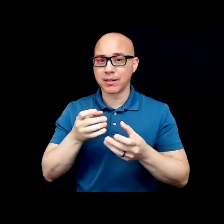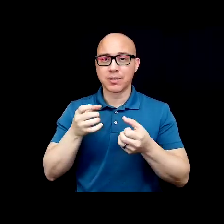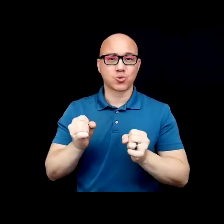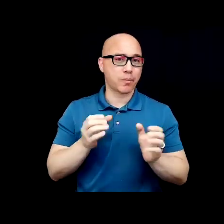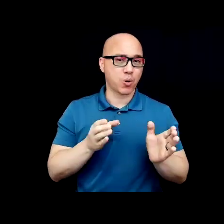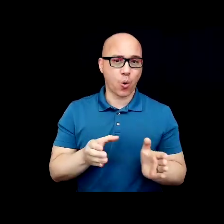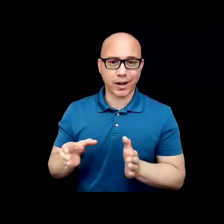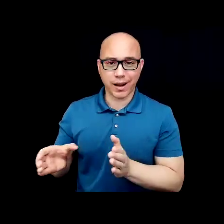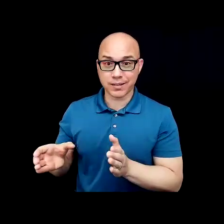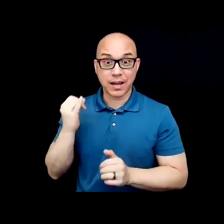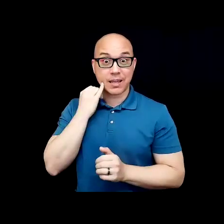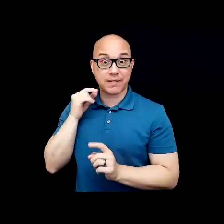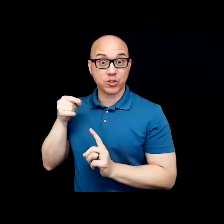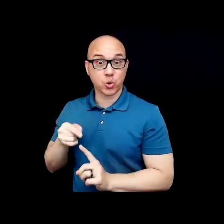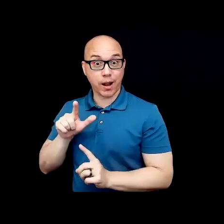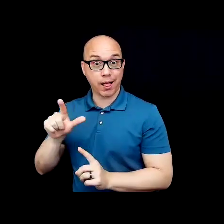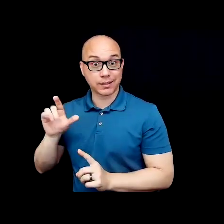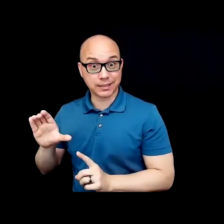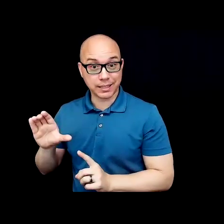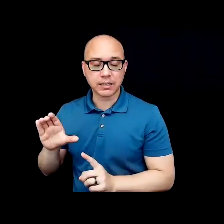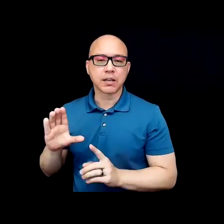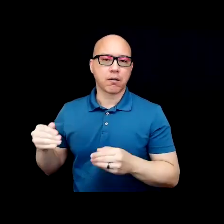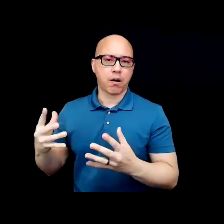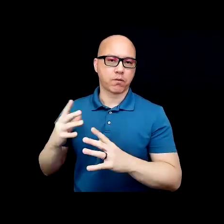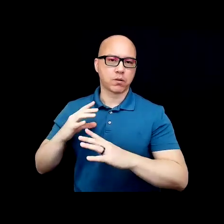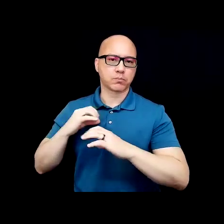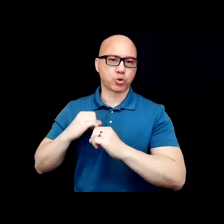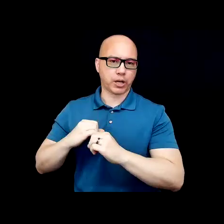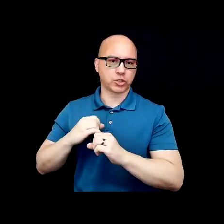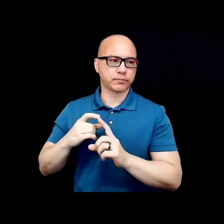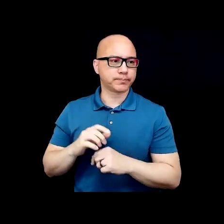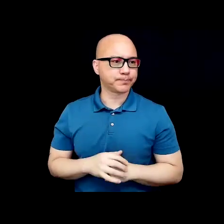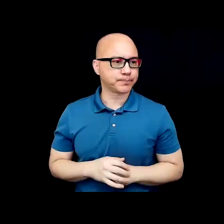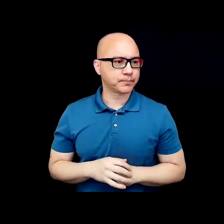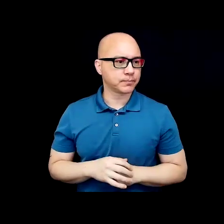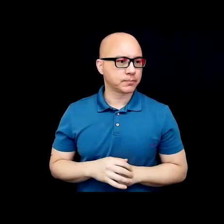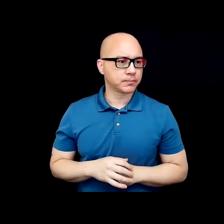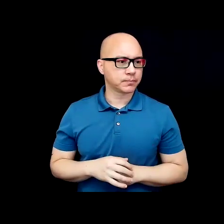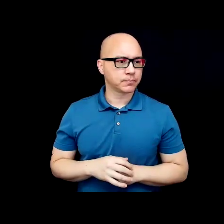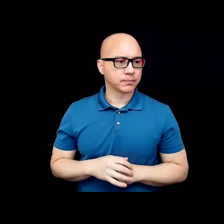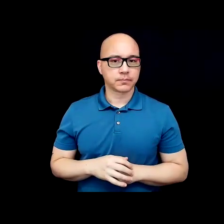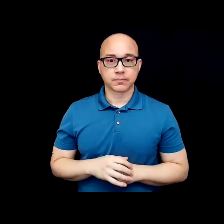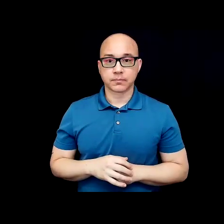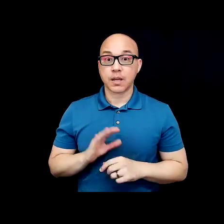and if you are an LLC, liability protections. Set up an accounting system, and keep the data